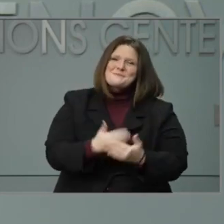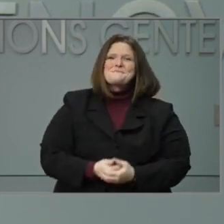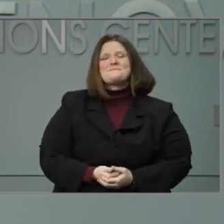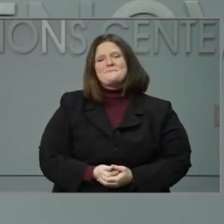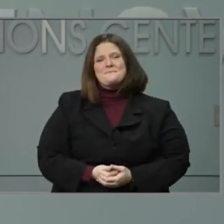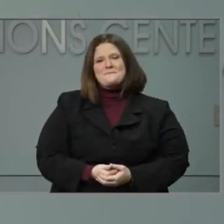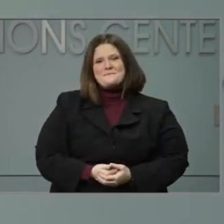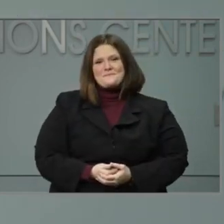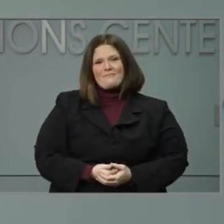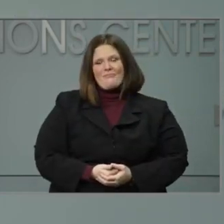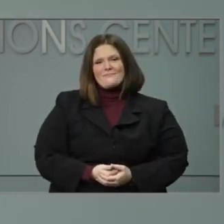THANK YOU.